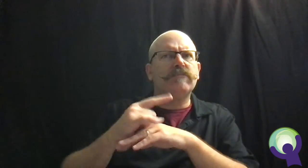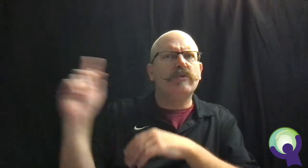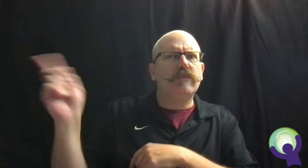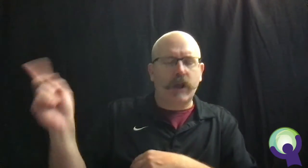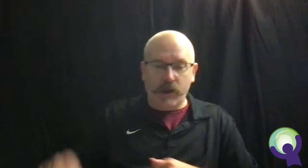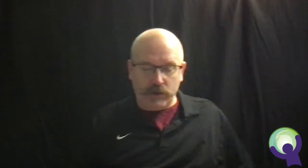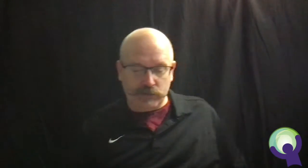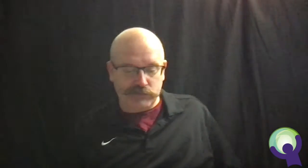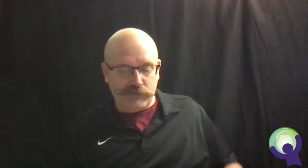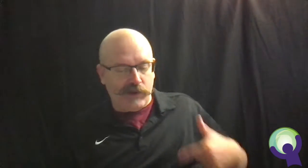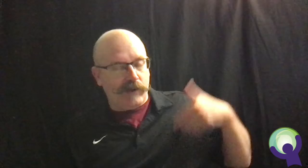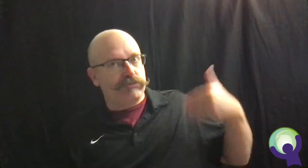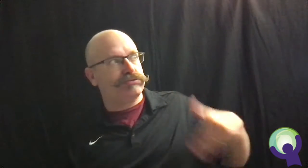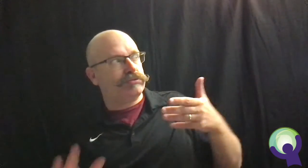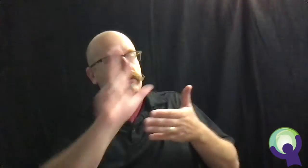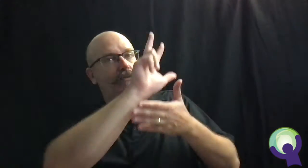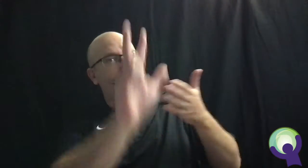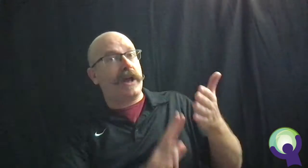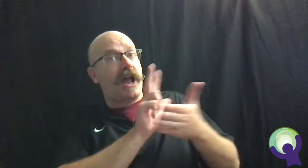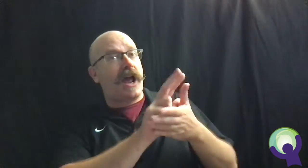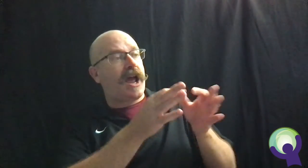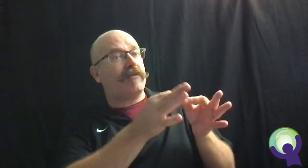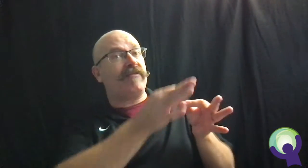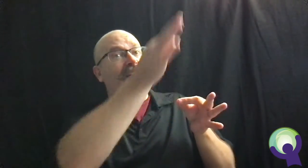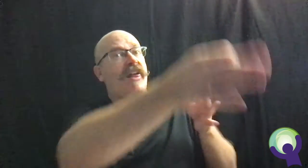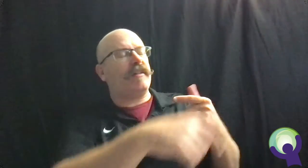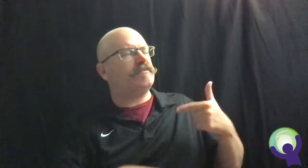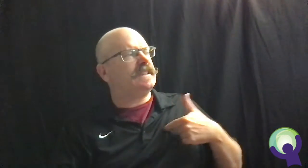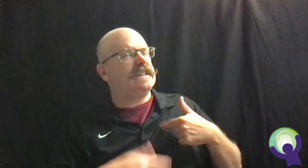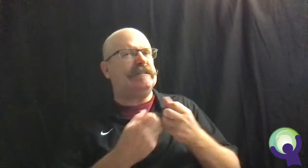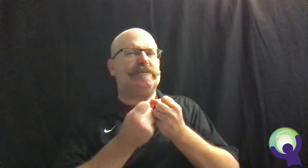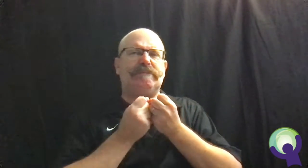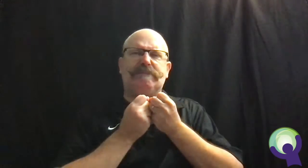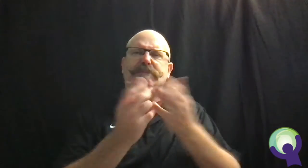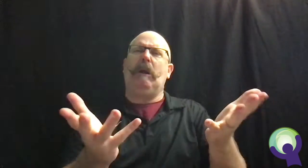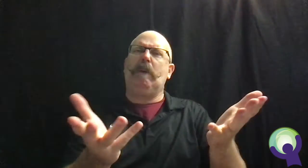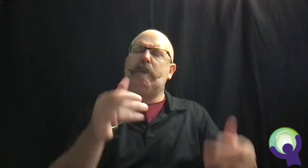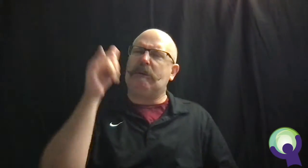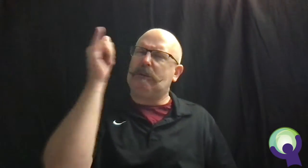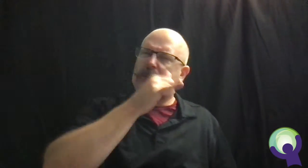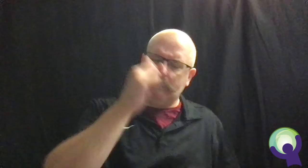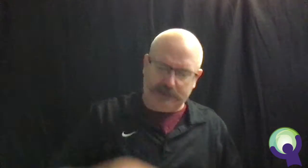"Three hours our flight was delayed. Man! I am bushed!"